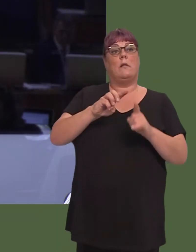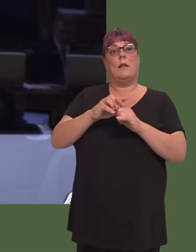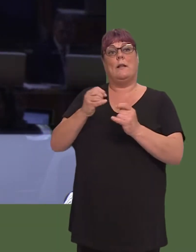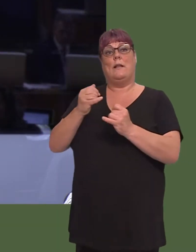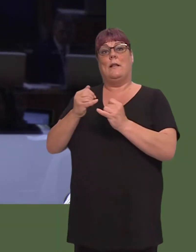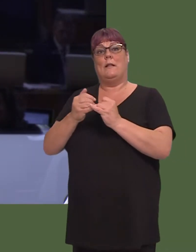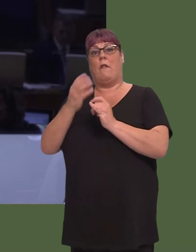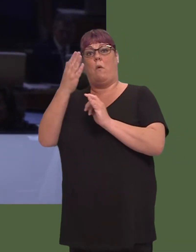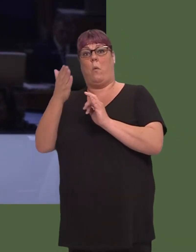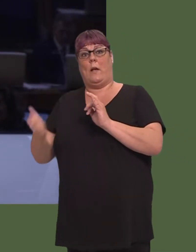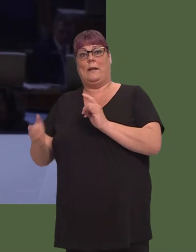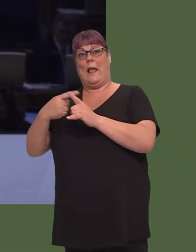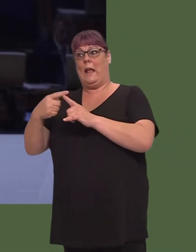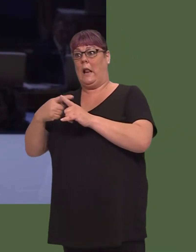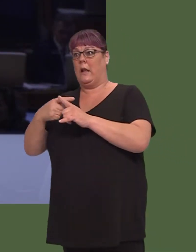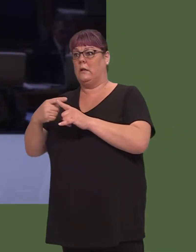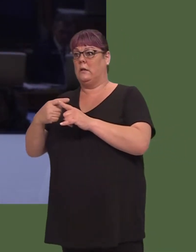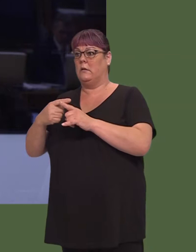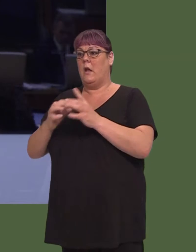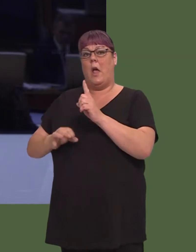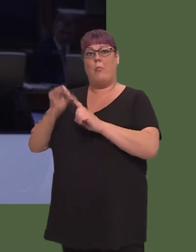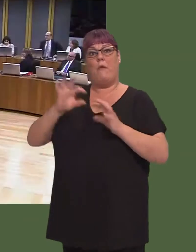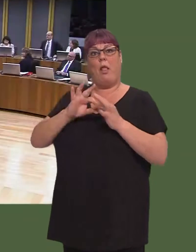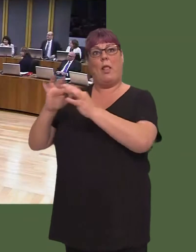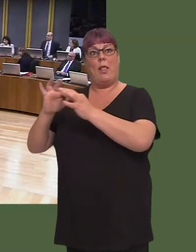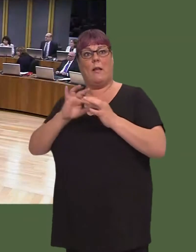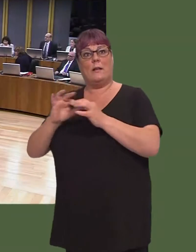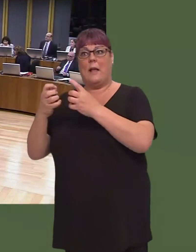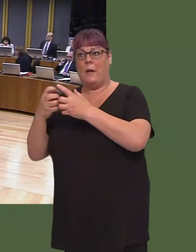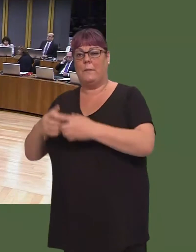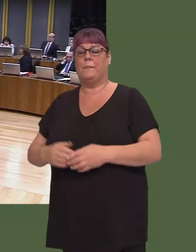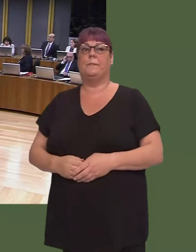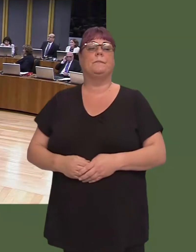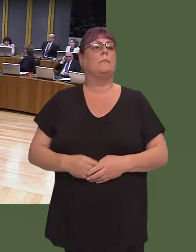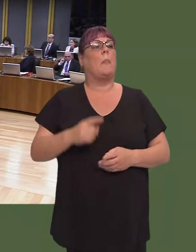free market philosophy that his party wants to expound. And that is the reality of UKIP.